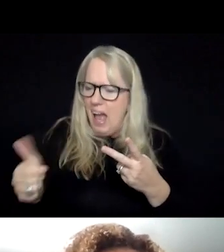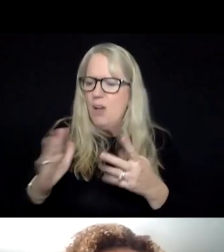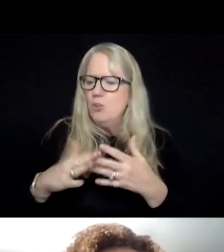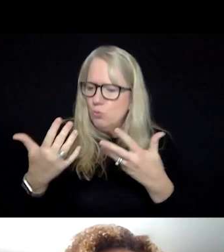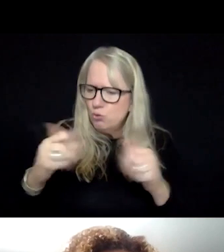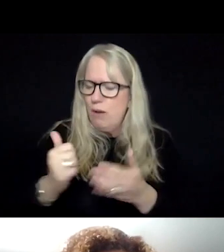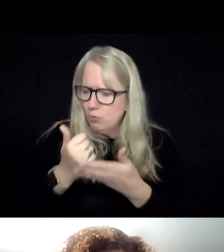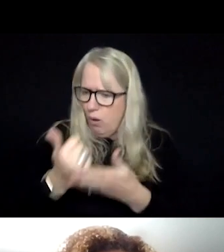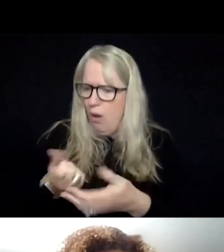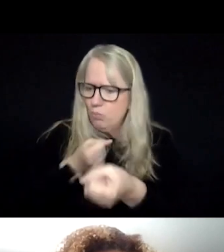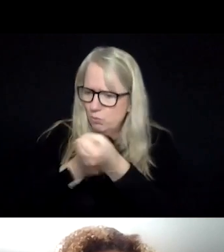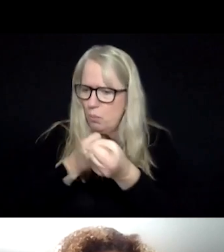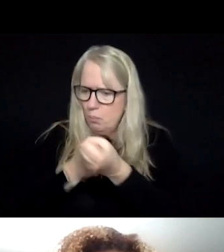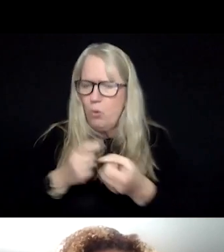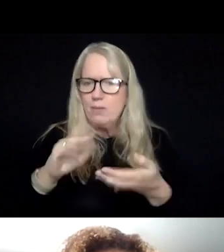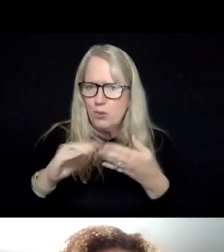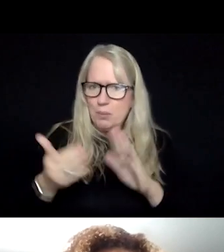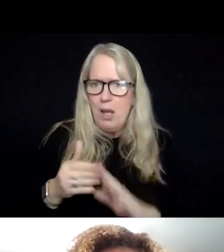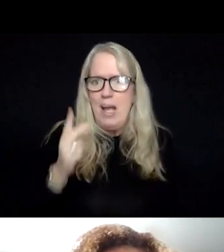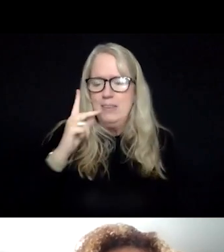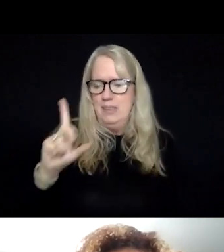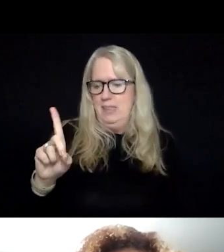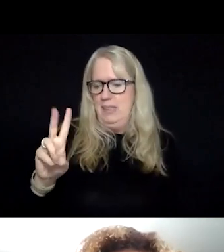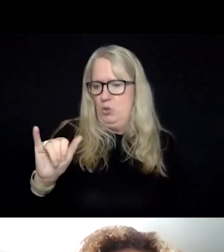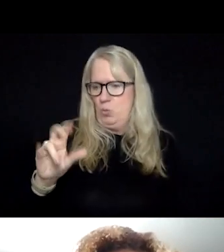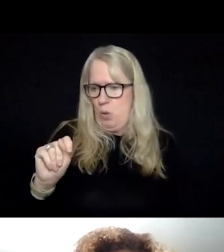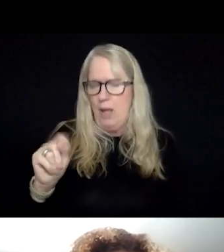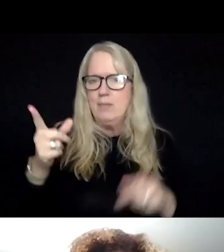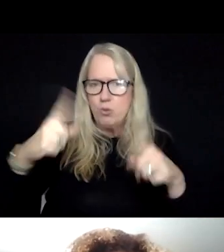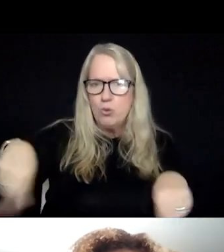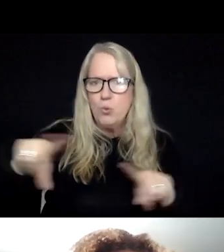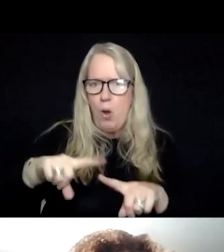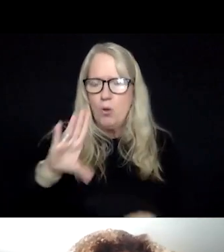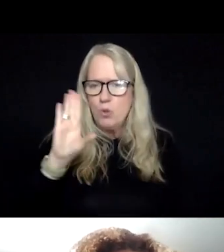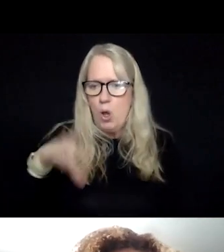SUPPORTS FOR COMMUNITIES. I SEE THAT YOU ALL AT LINES FOR LIFE